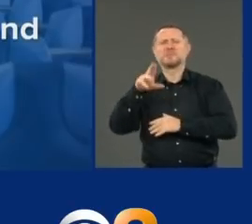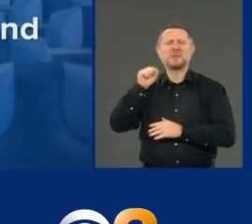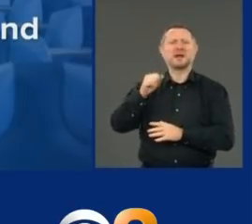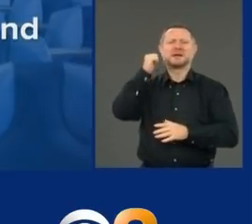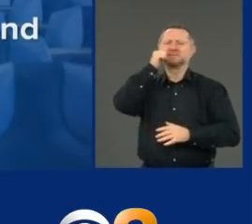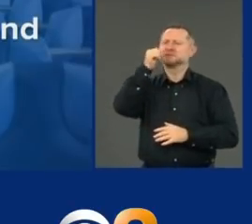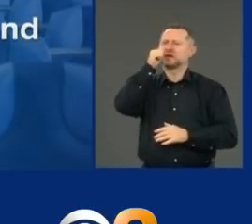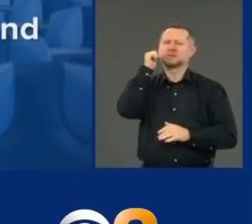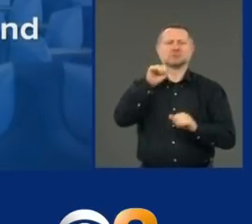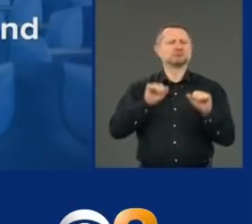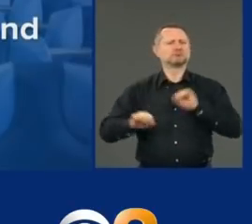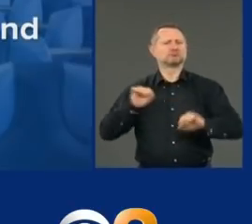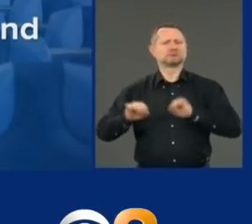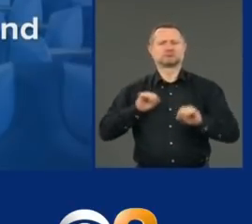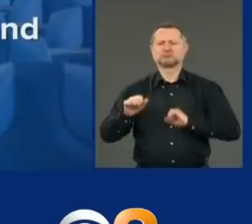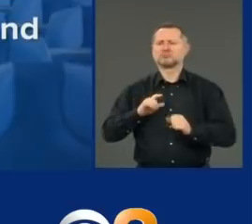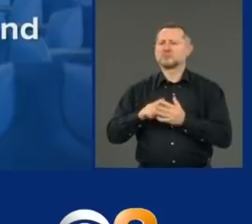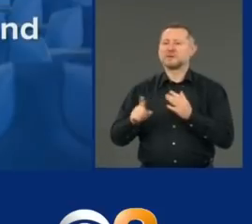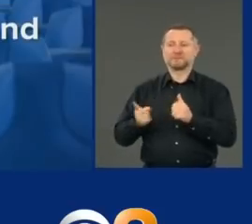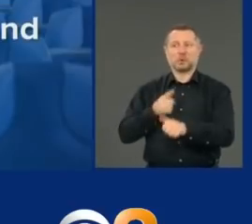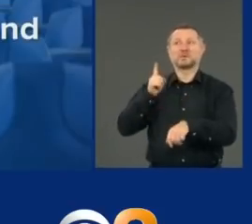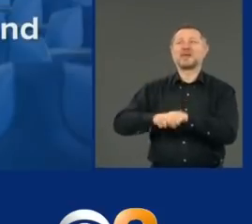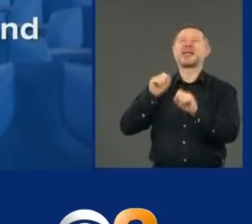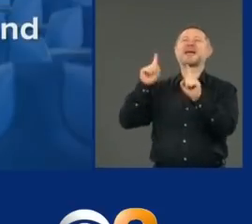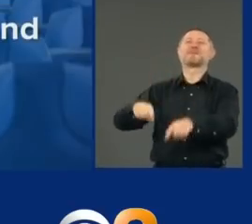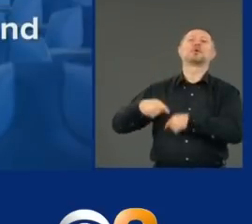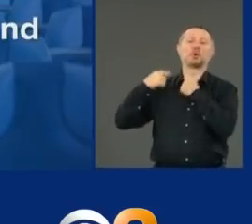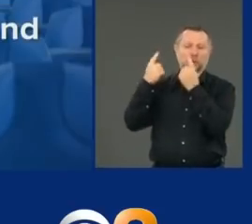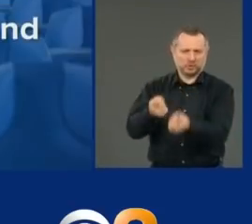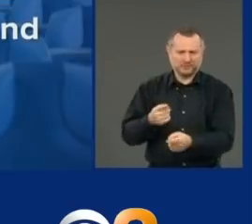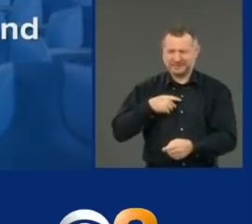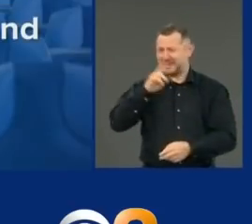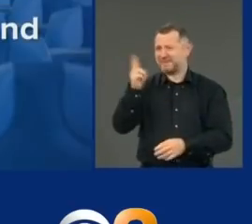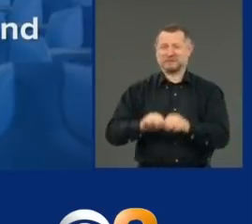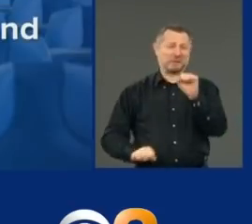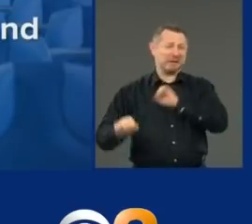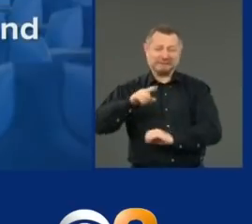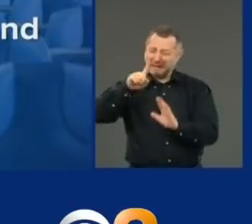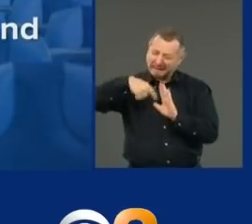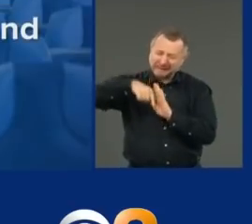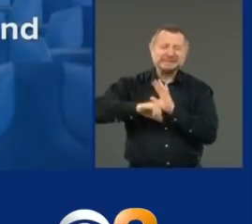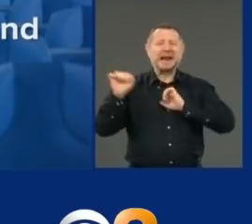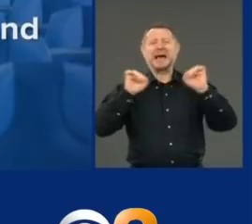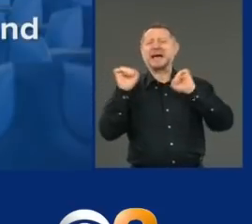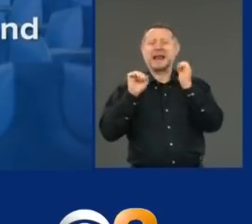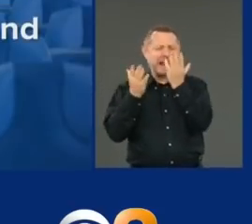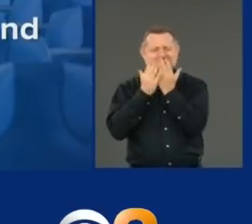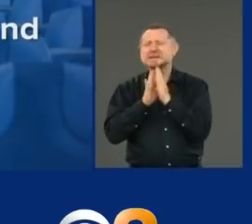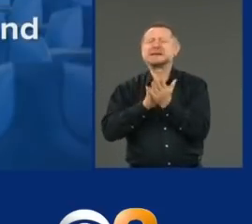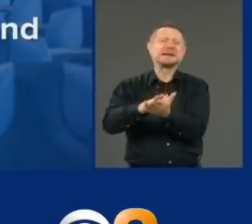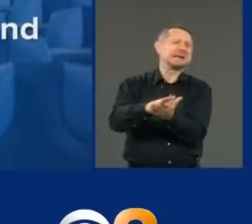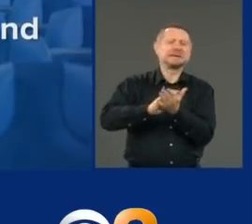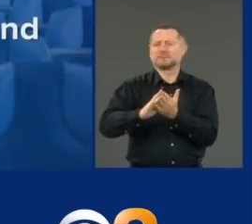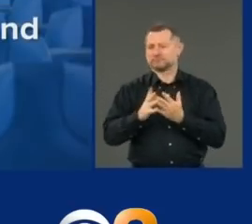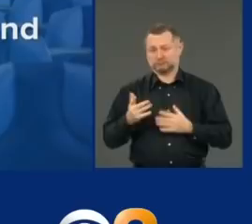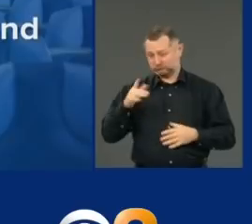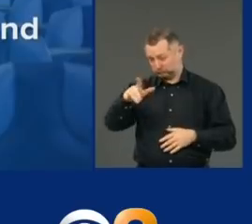TRANSPORTATION SYSTEM READY. THE LONG ISLAND RAILROAD IS RUN BY THE MTA AND THEY ARE GOING TO BE CLEANING AND DISINFECTING